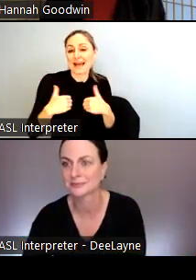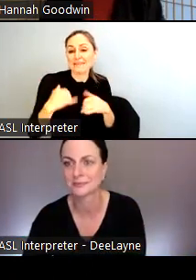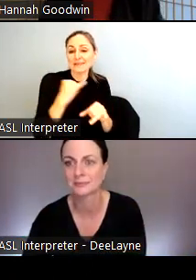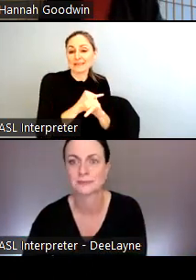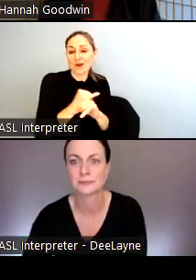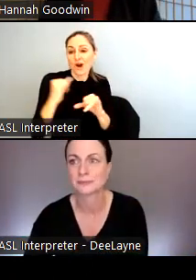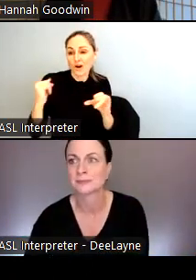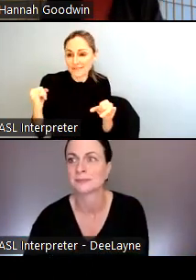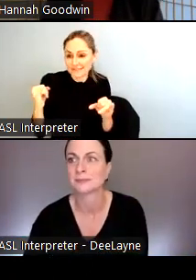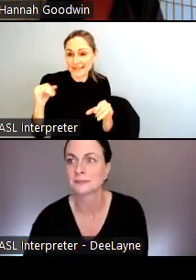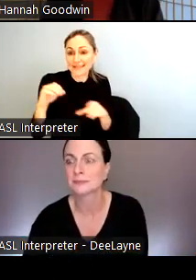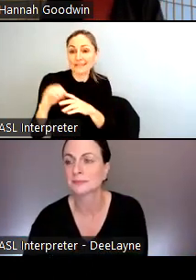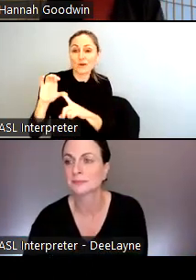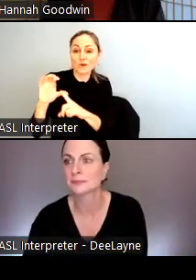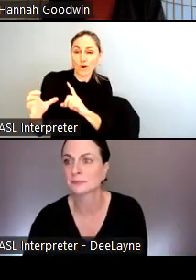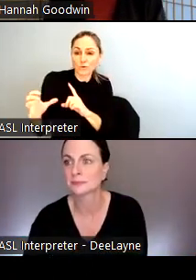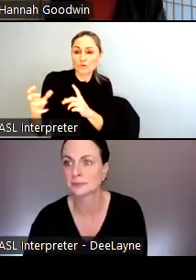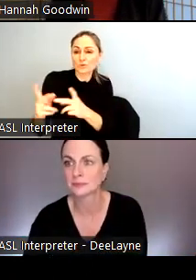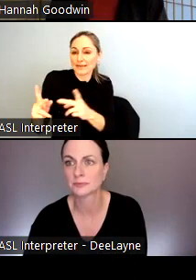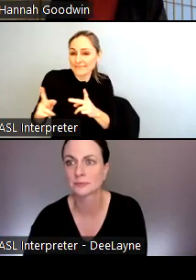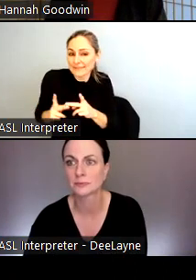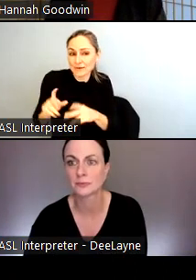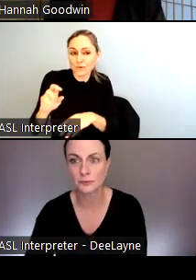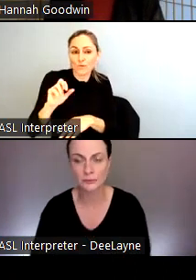in a cultural institution or other venue.